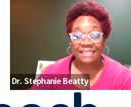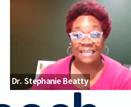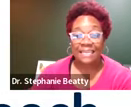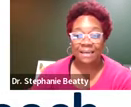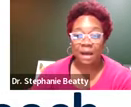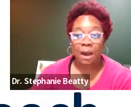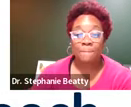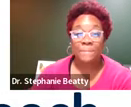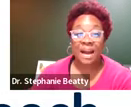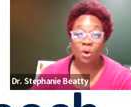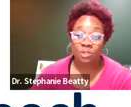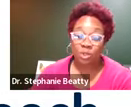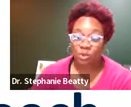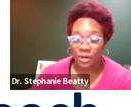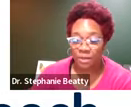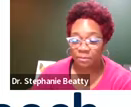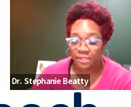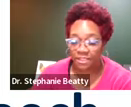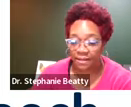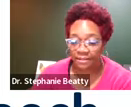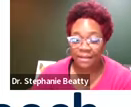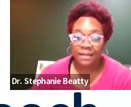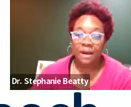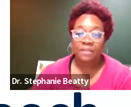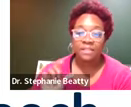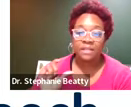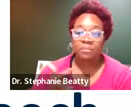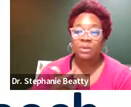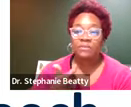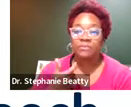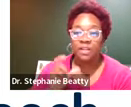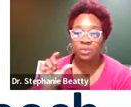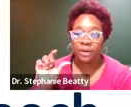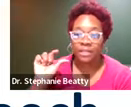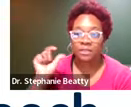C, about 20%. Now, this number can fluctuate